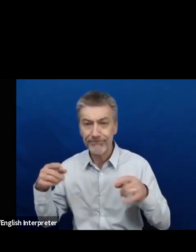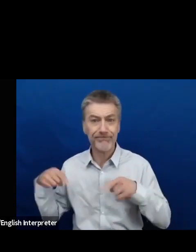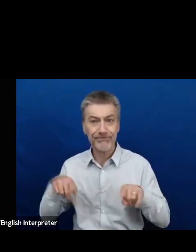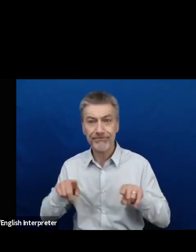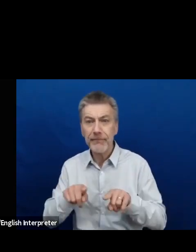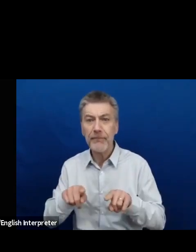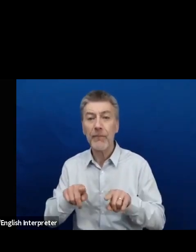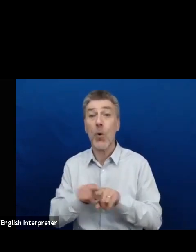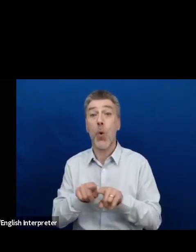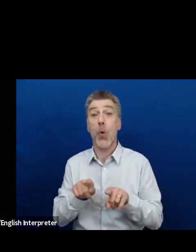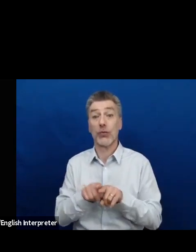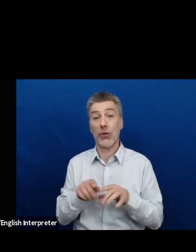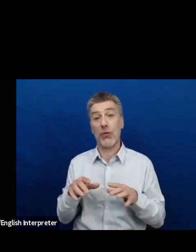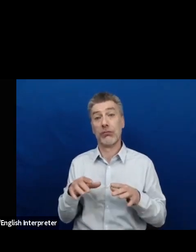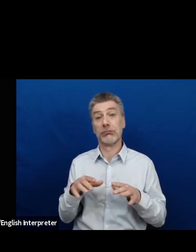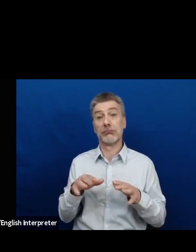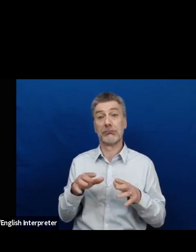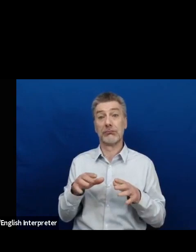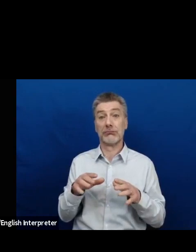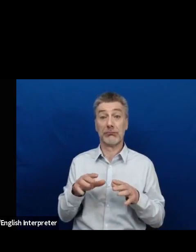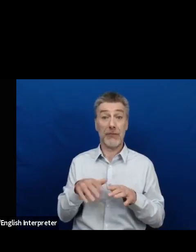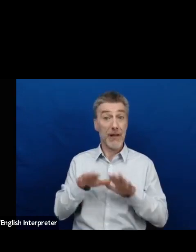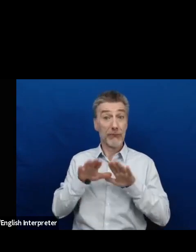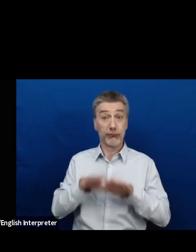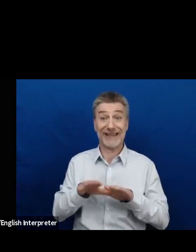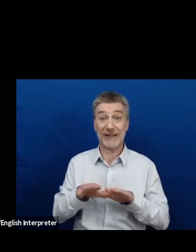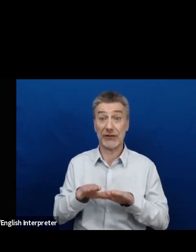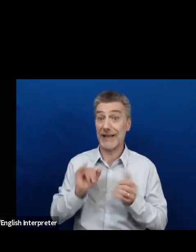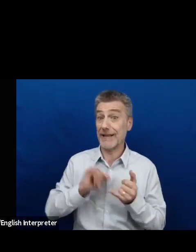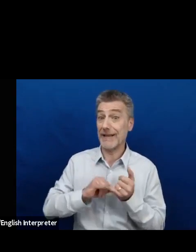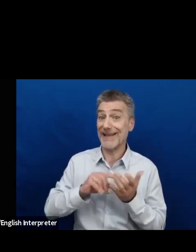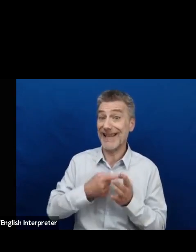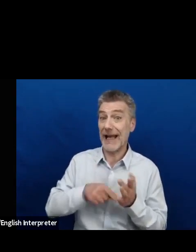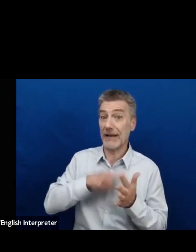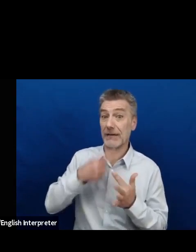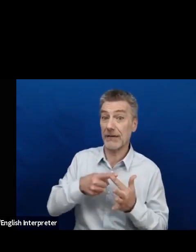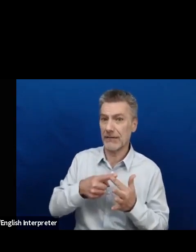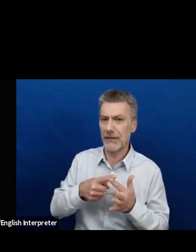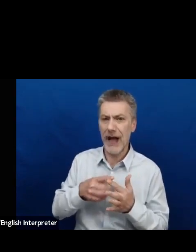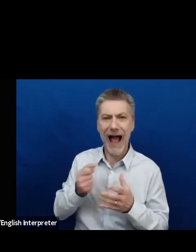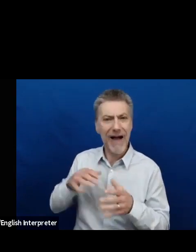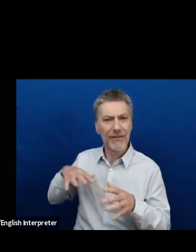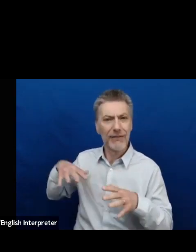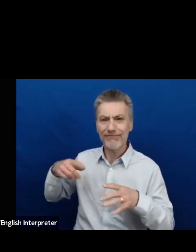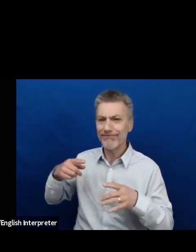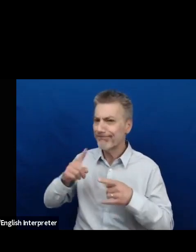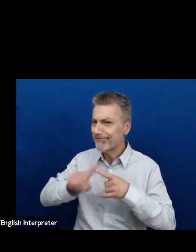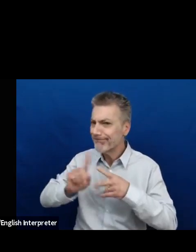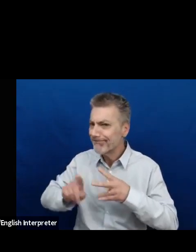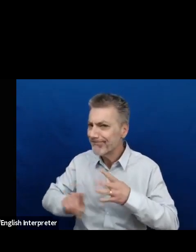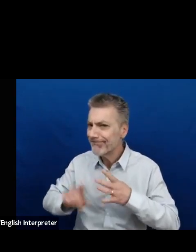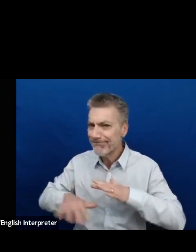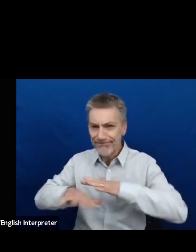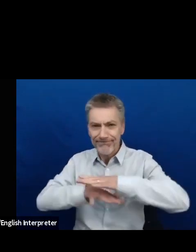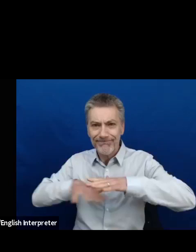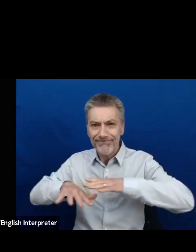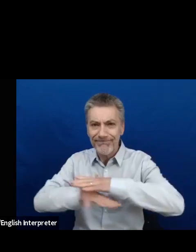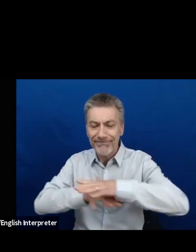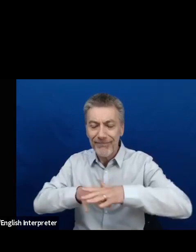brutal repression of the 1798 Irish rebellion. Whereas island has been a separate albeit a kingdom it was now formerly